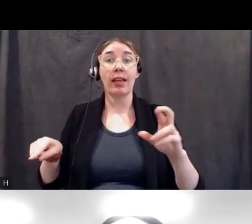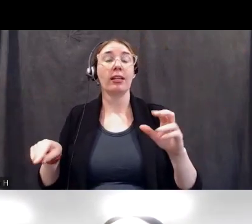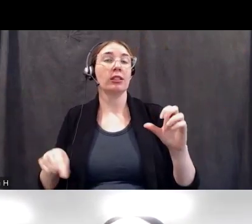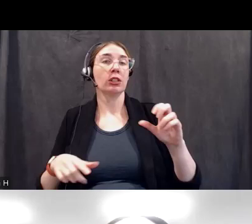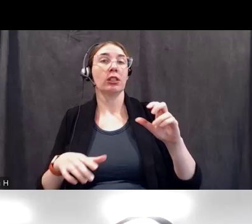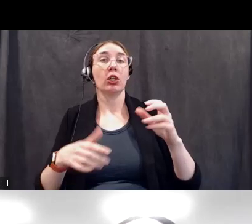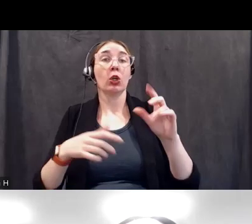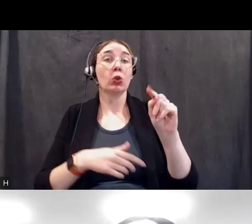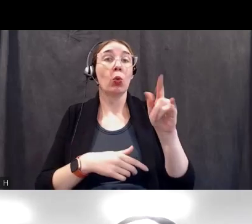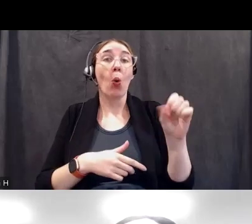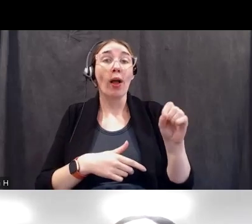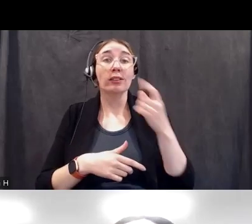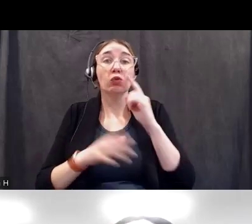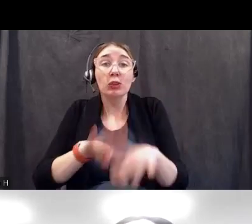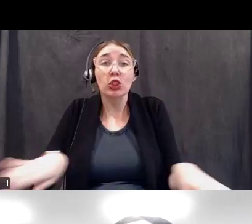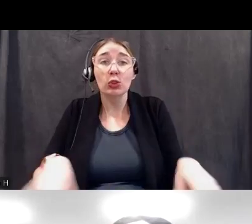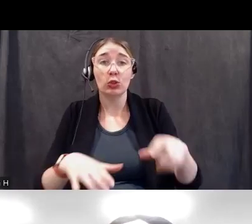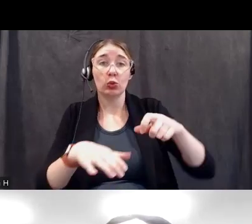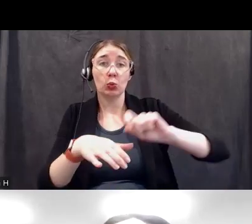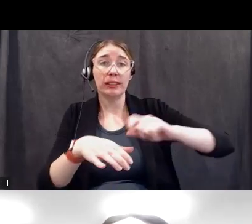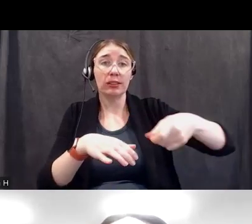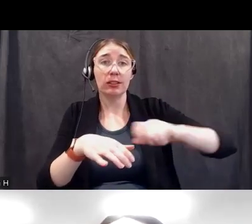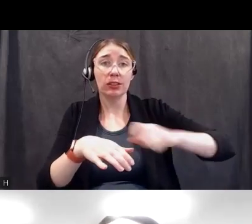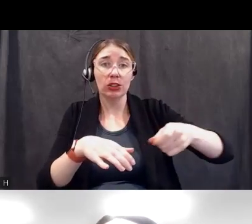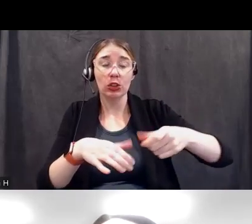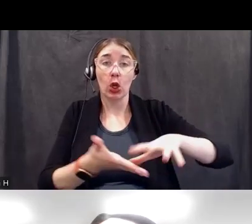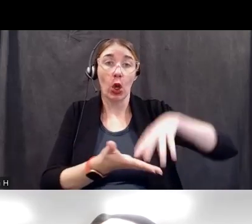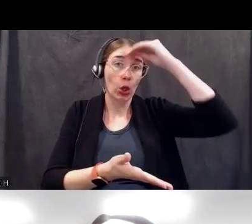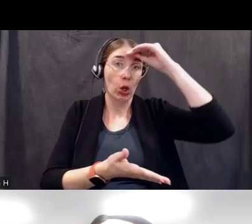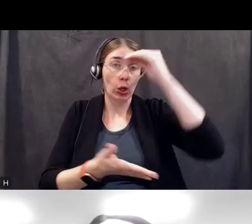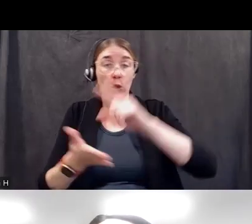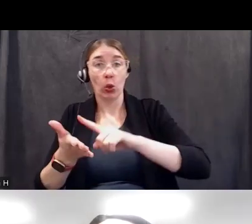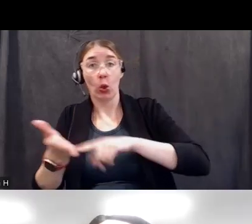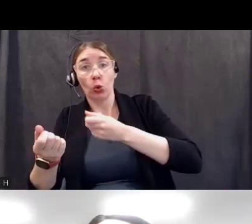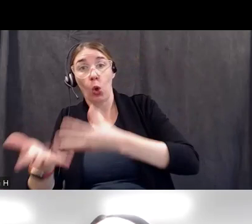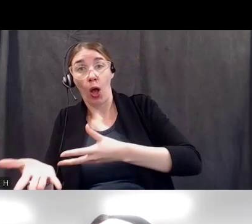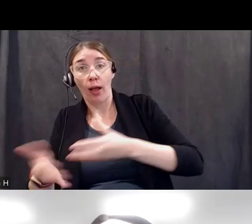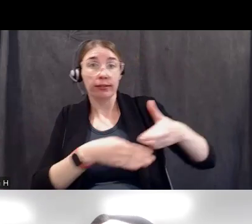play and at the same time, learn cause and effect. So what they do is they post their toy wish lists